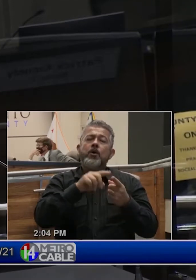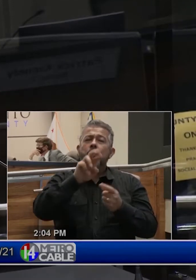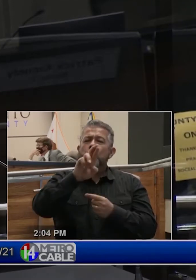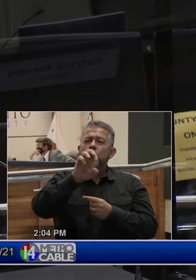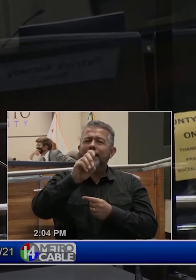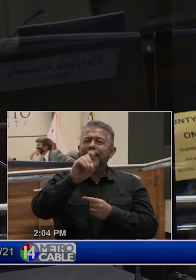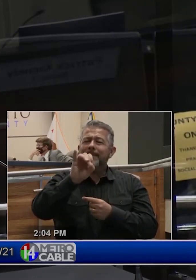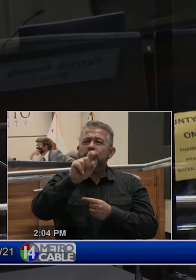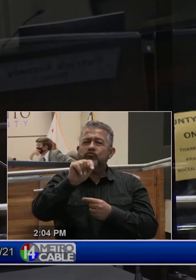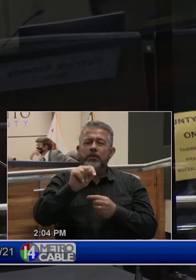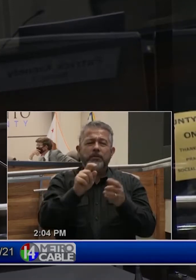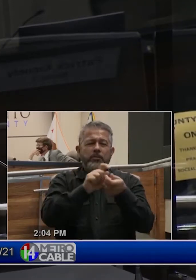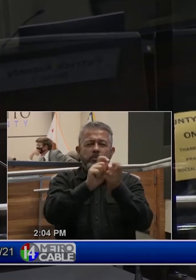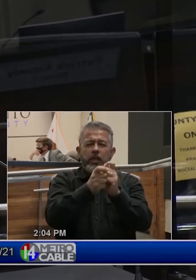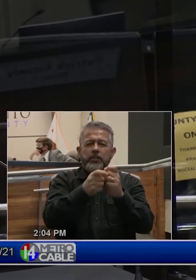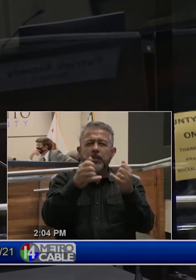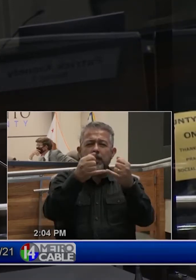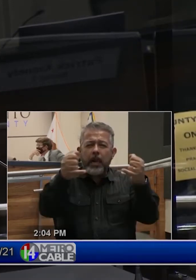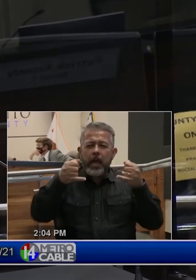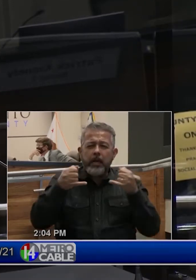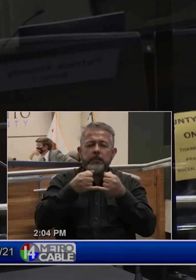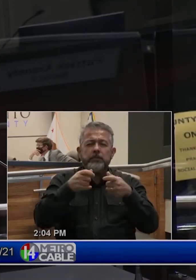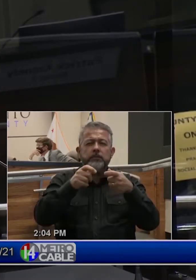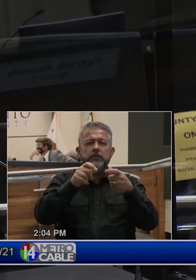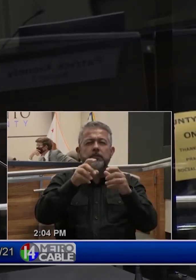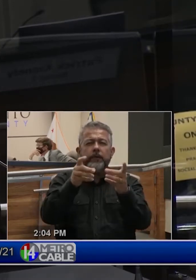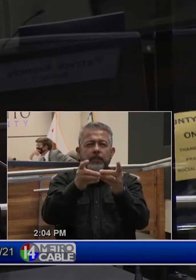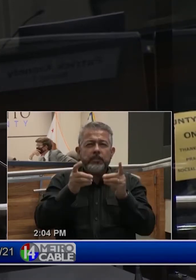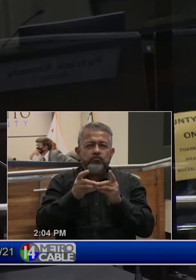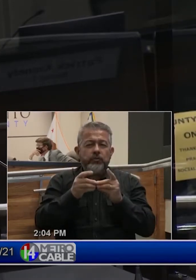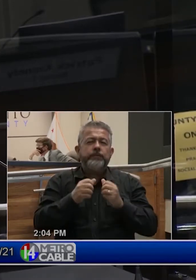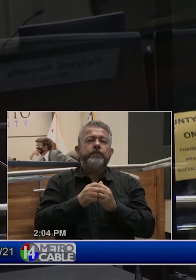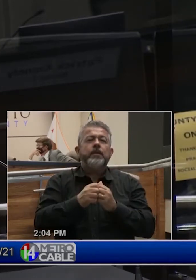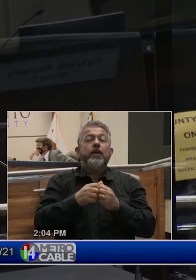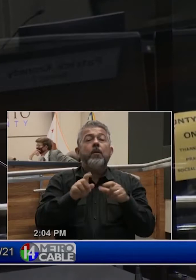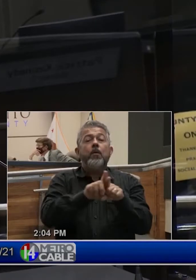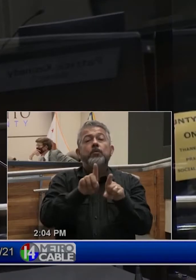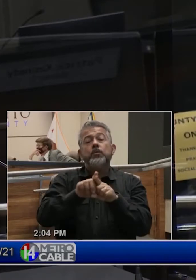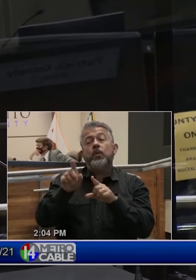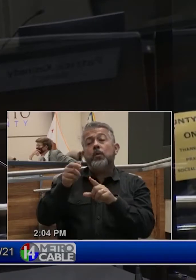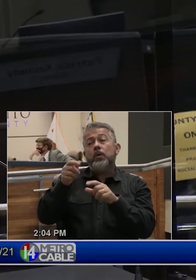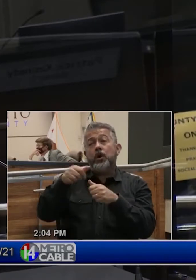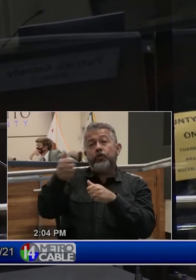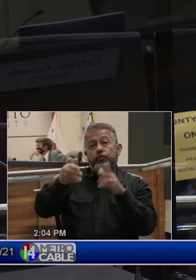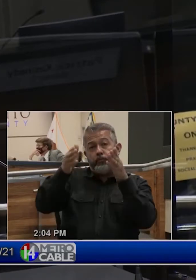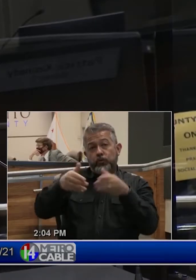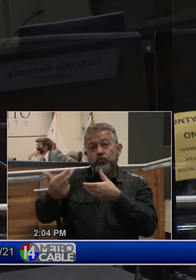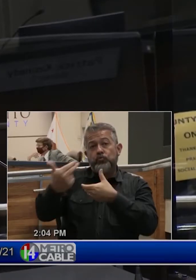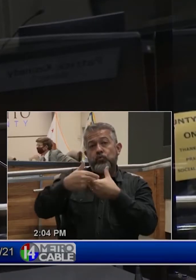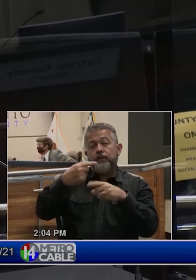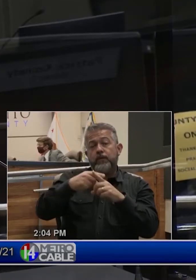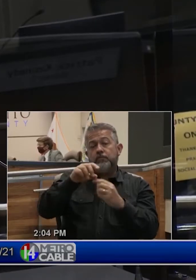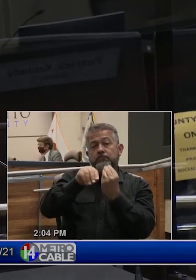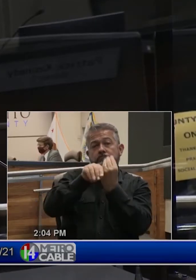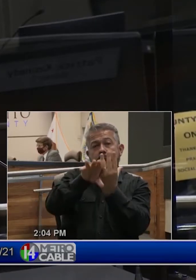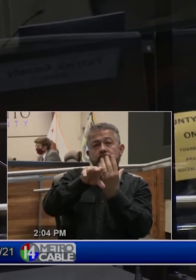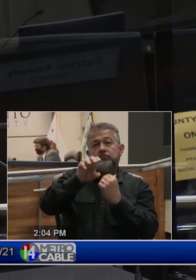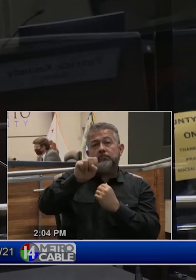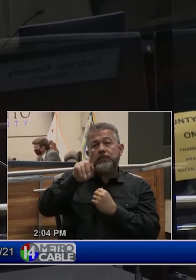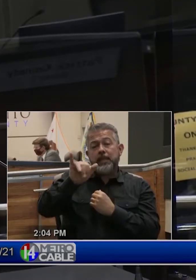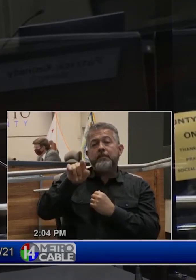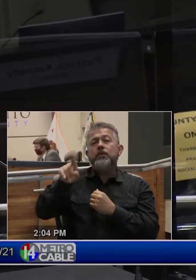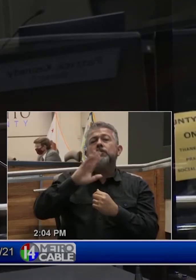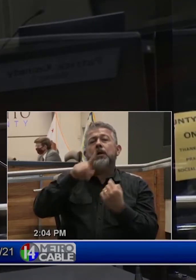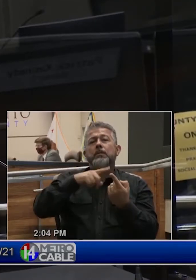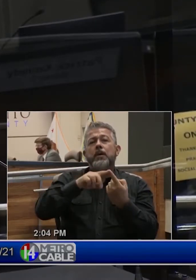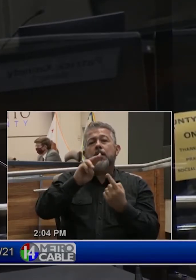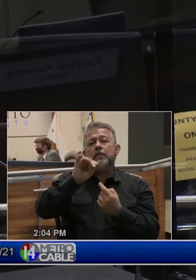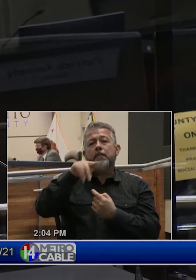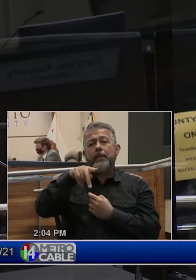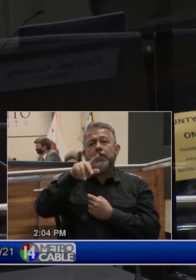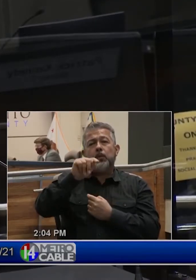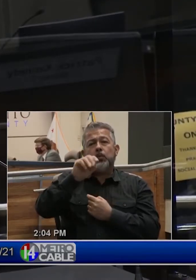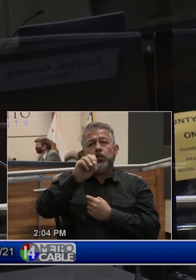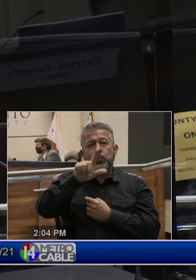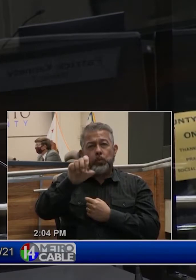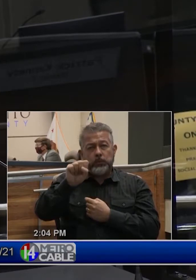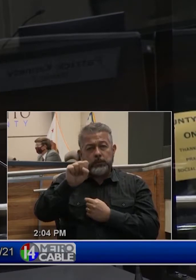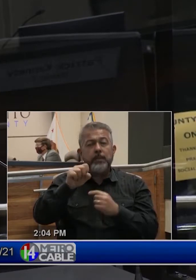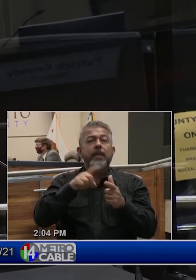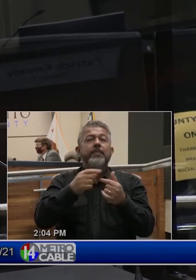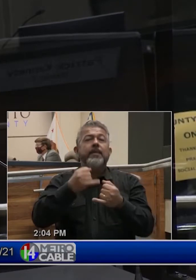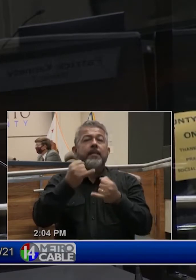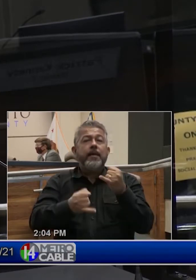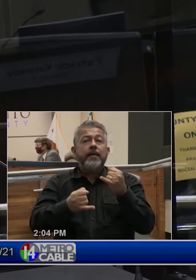ARE NDC IN, CHAMBERS DOUG YOLK YUM, TALKING ABOUT THE RULES AND